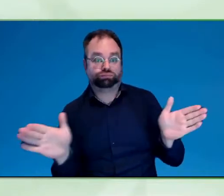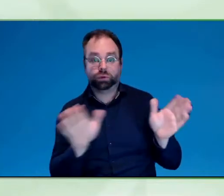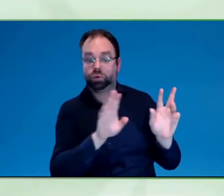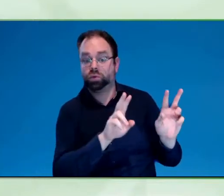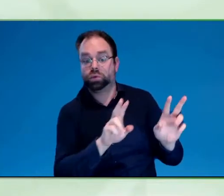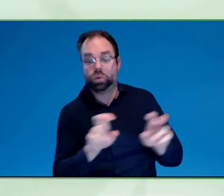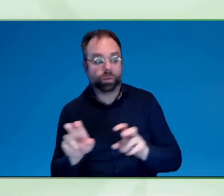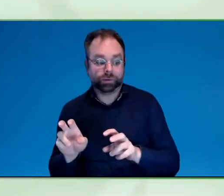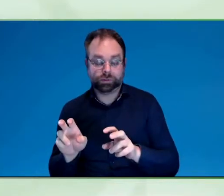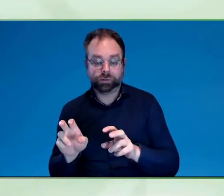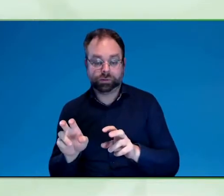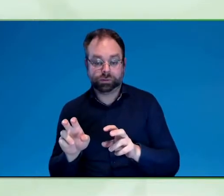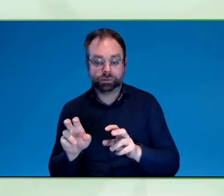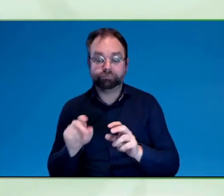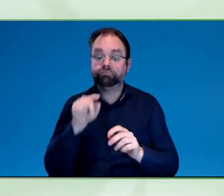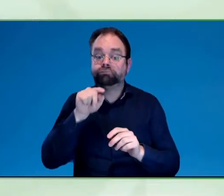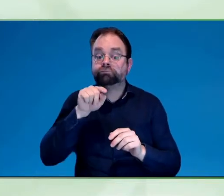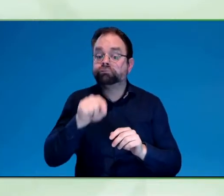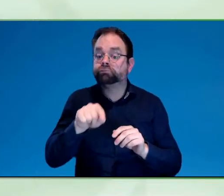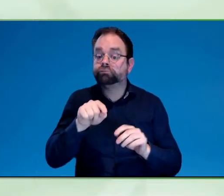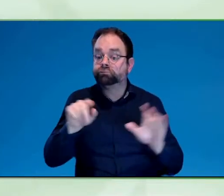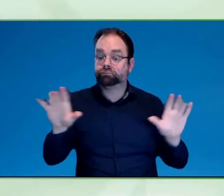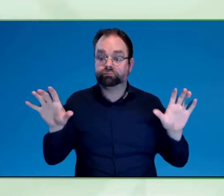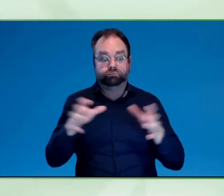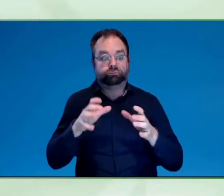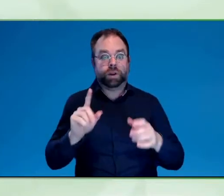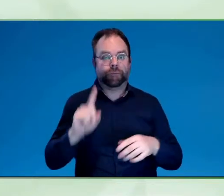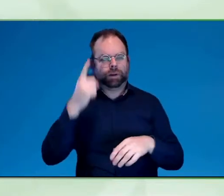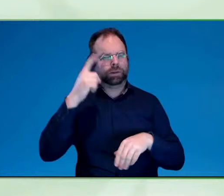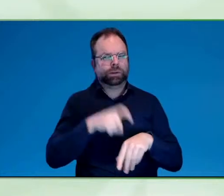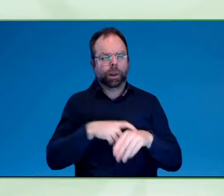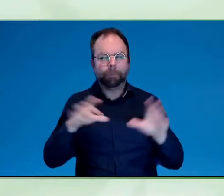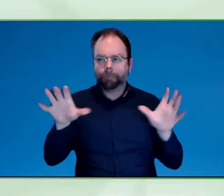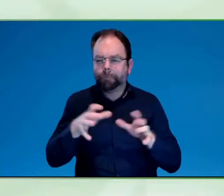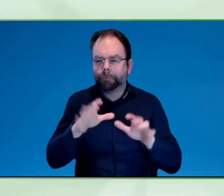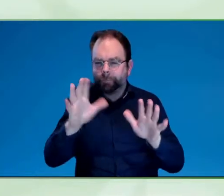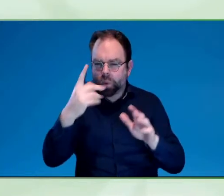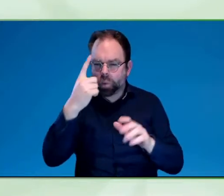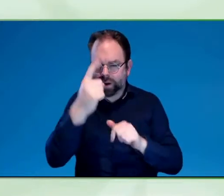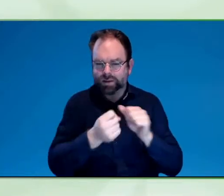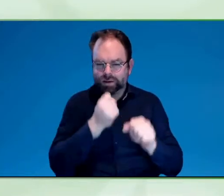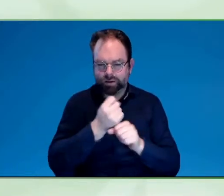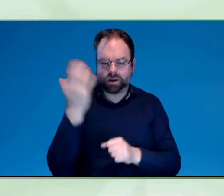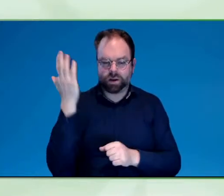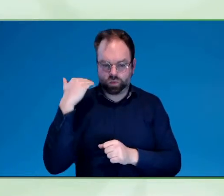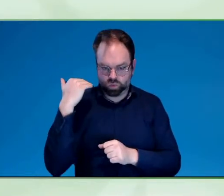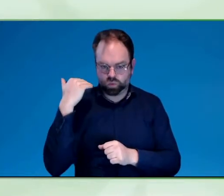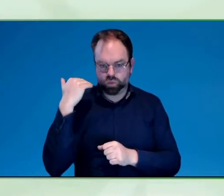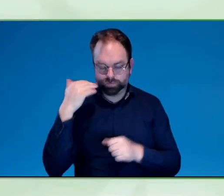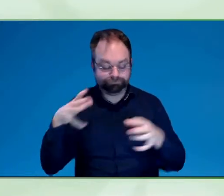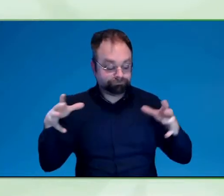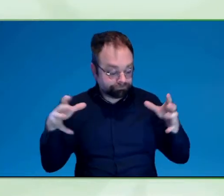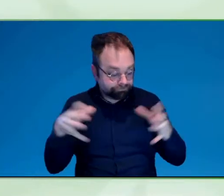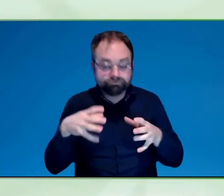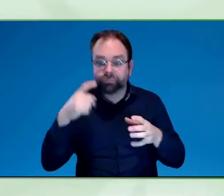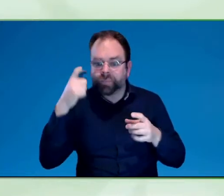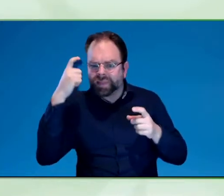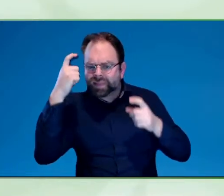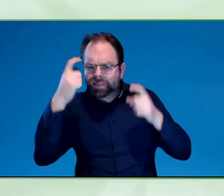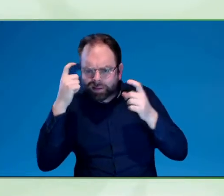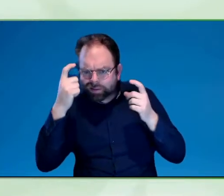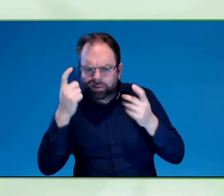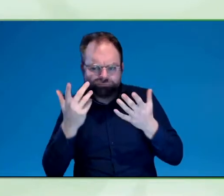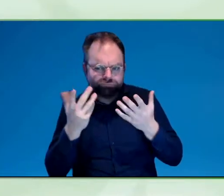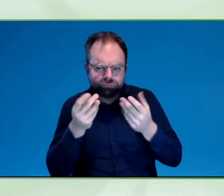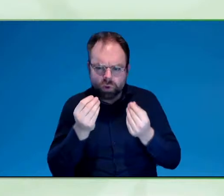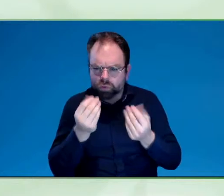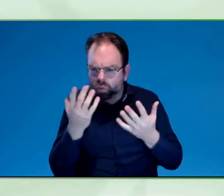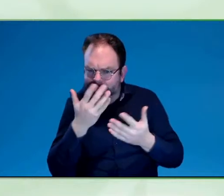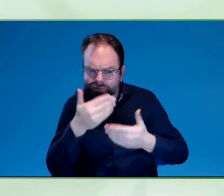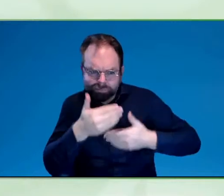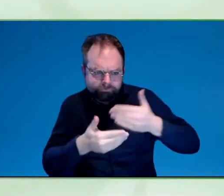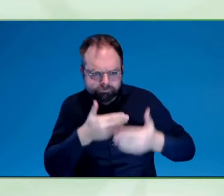Through a series of in-person in Washington DC and also in Nairobi, and virtually on a